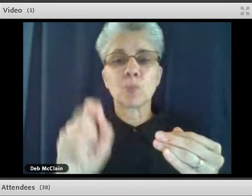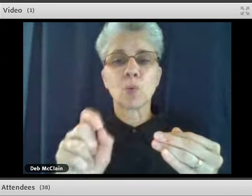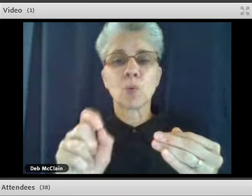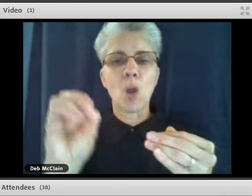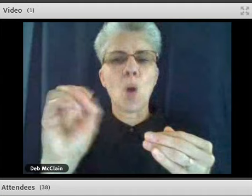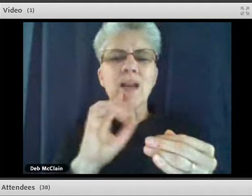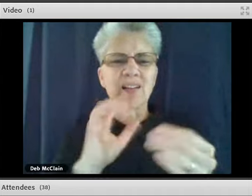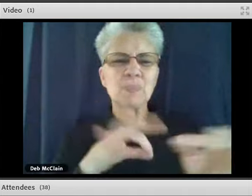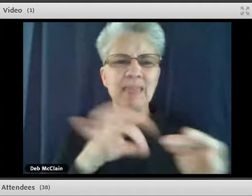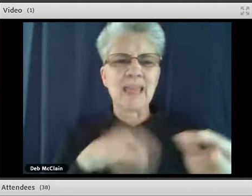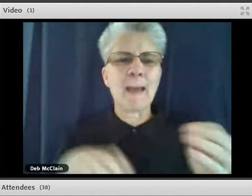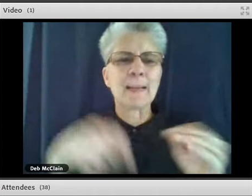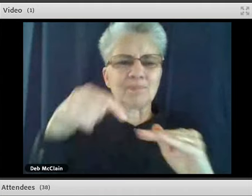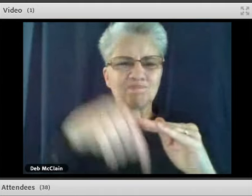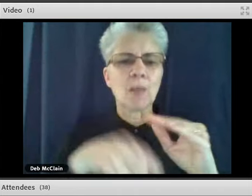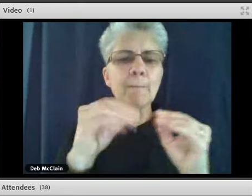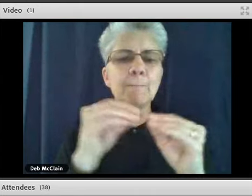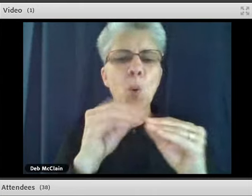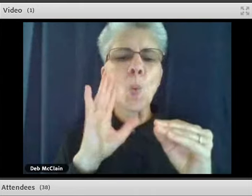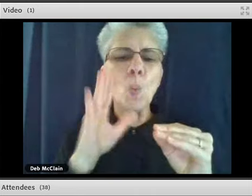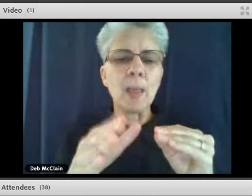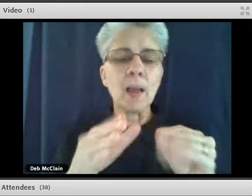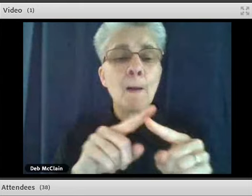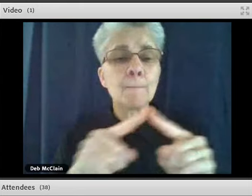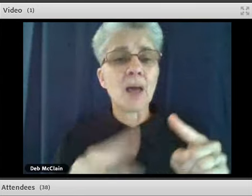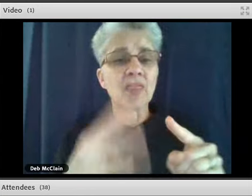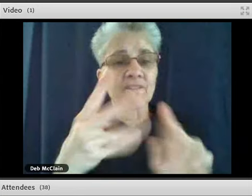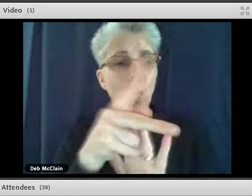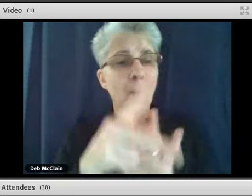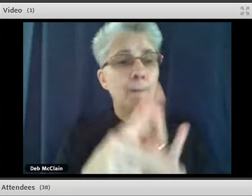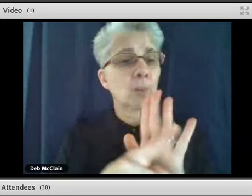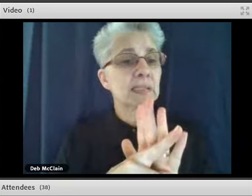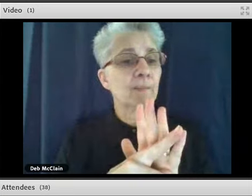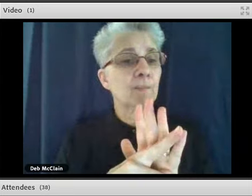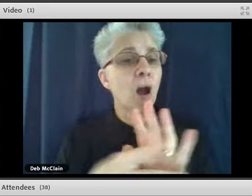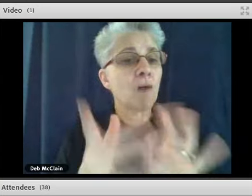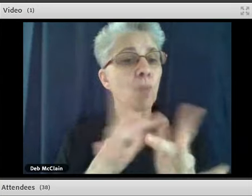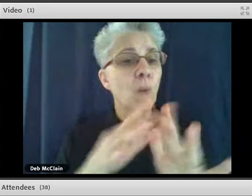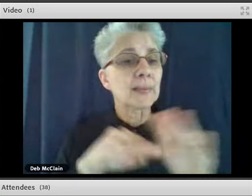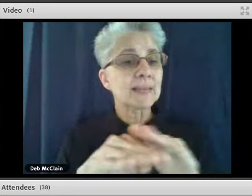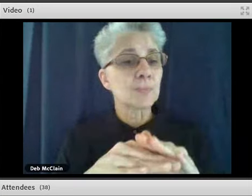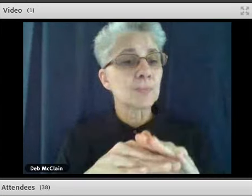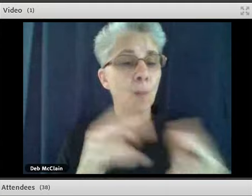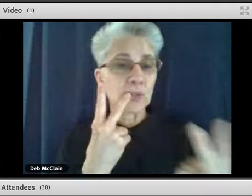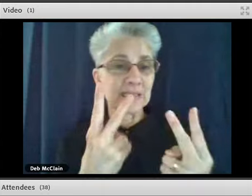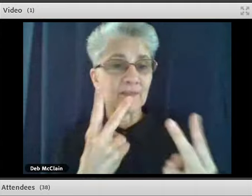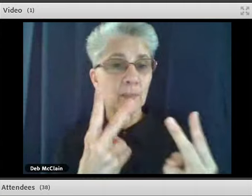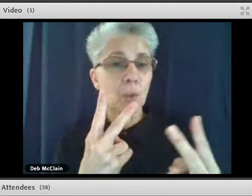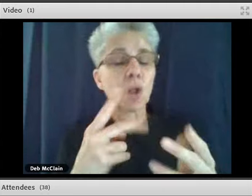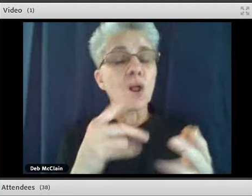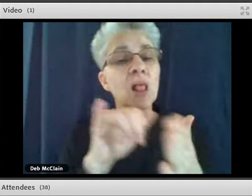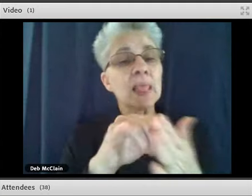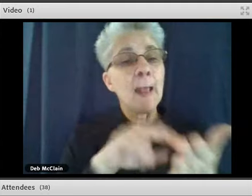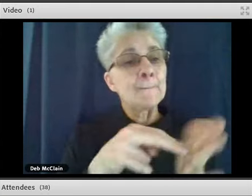And again, I'll come back to that. But basically, the four principles of Web accessibility are perceivable.